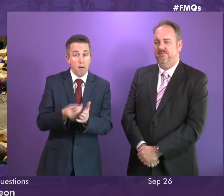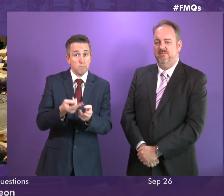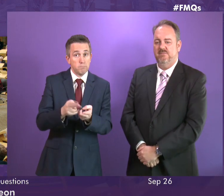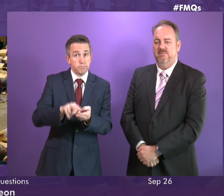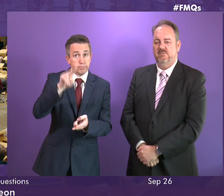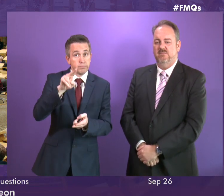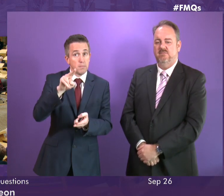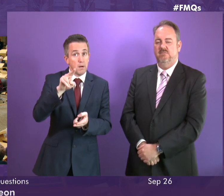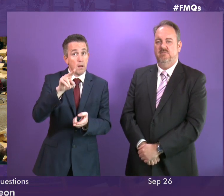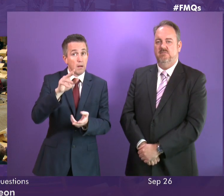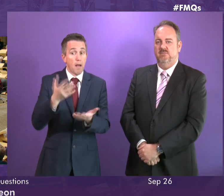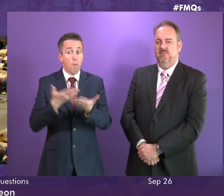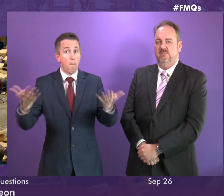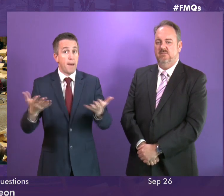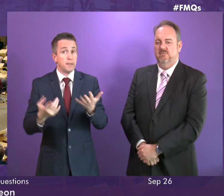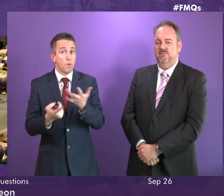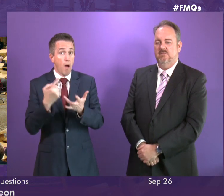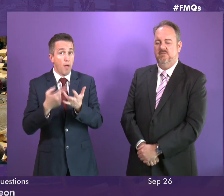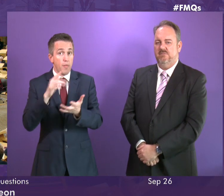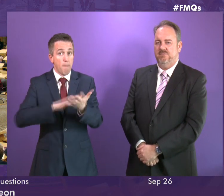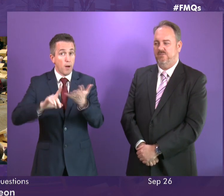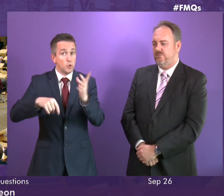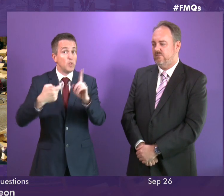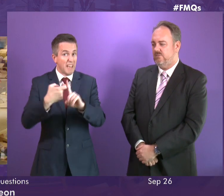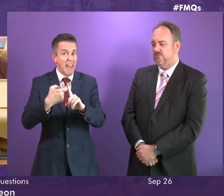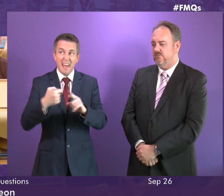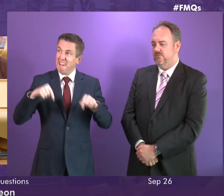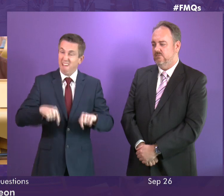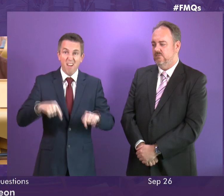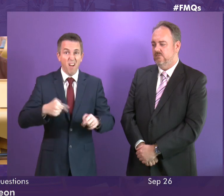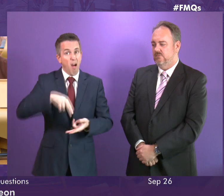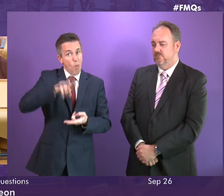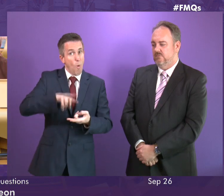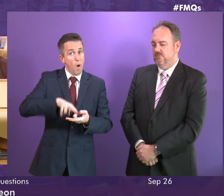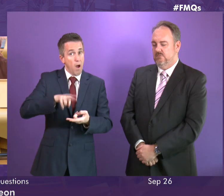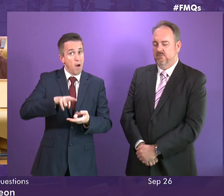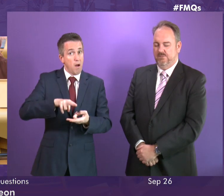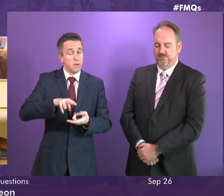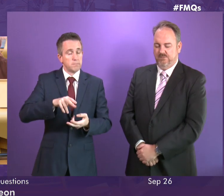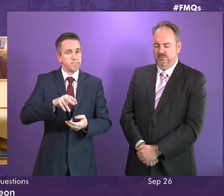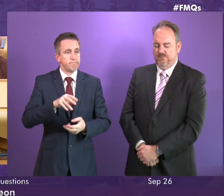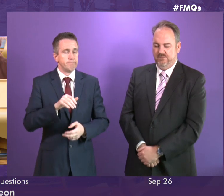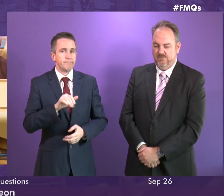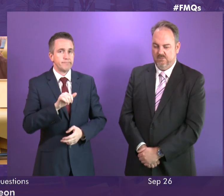lower in Scotland than in other parts of the United Kingdom. That is important. It is also